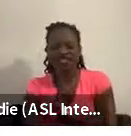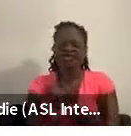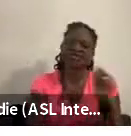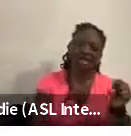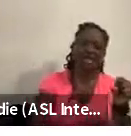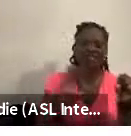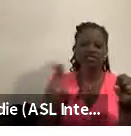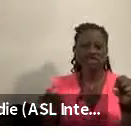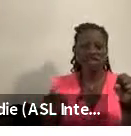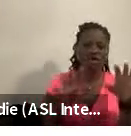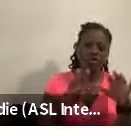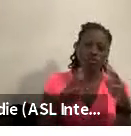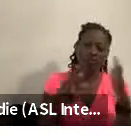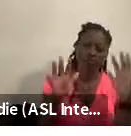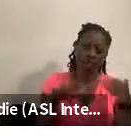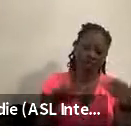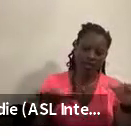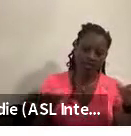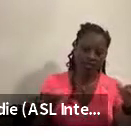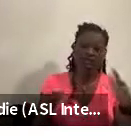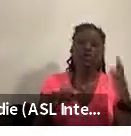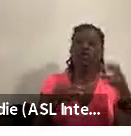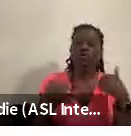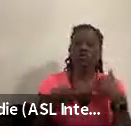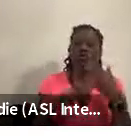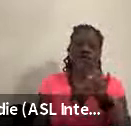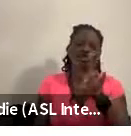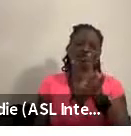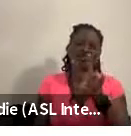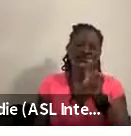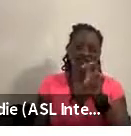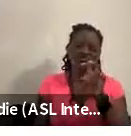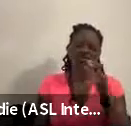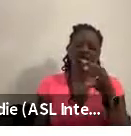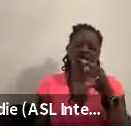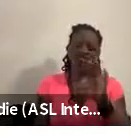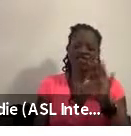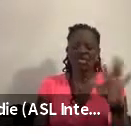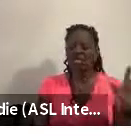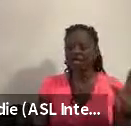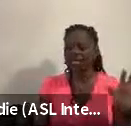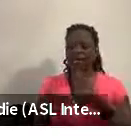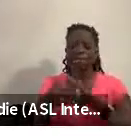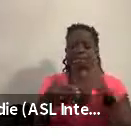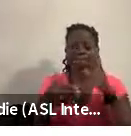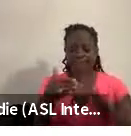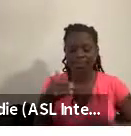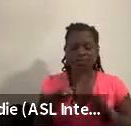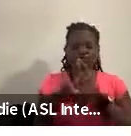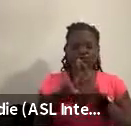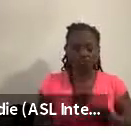So far, we've had seven hundred and nineteen complete responses received as of yesterday, the majority of